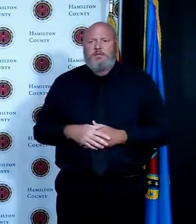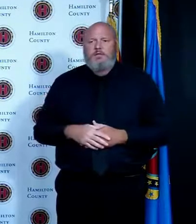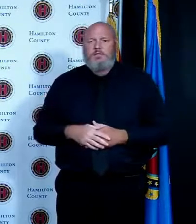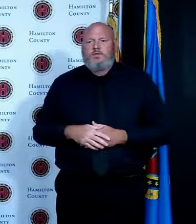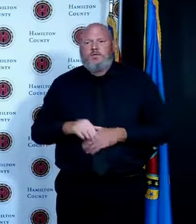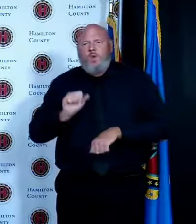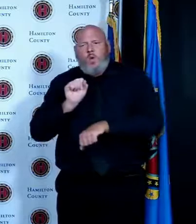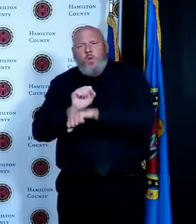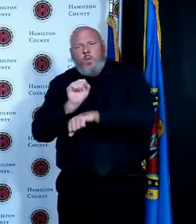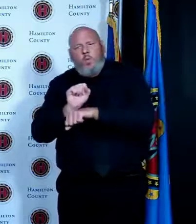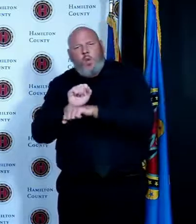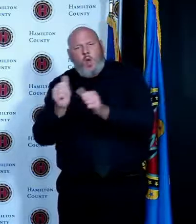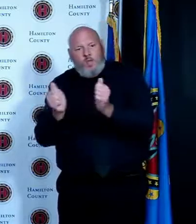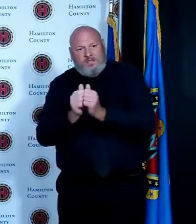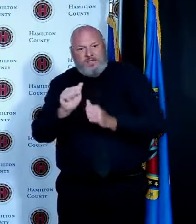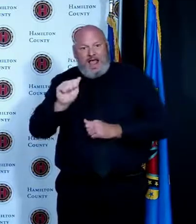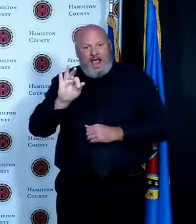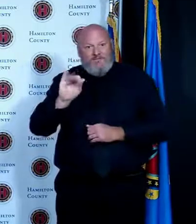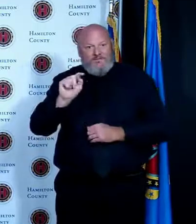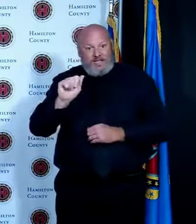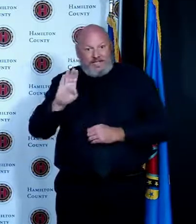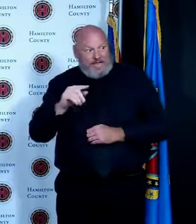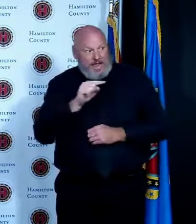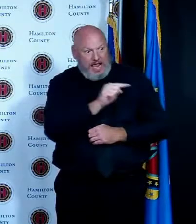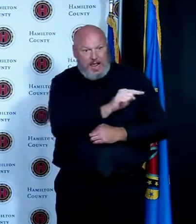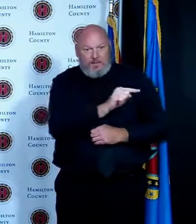portion of the CARES Act that is critically important for many in